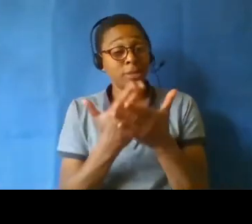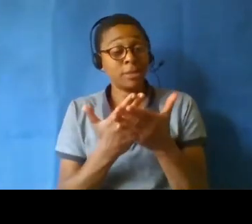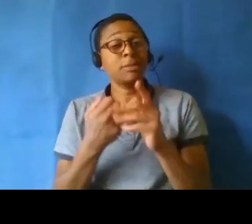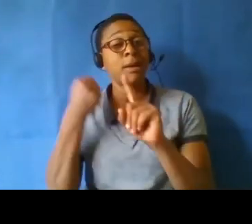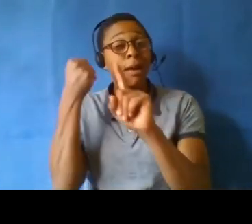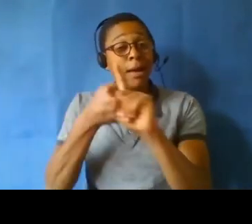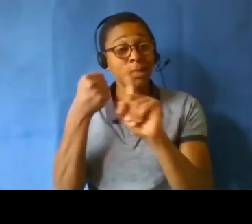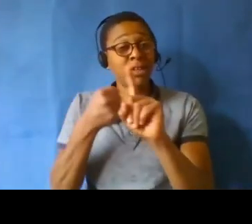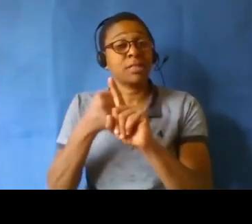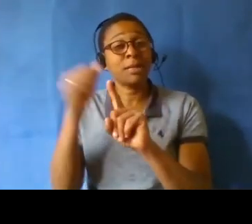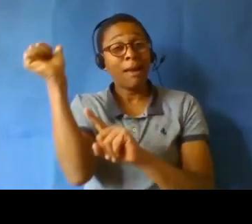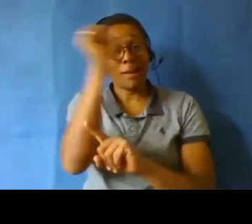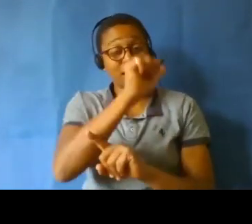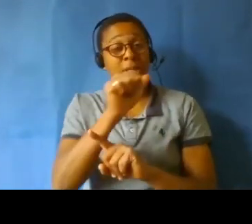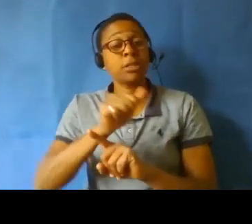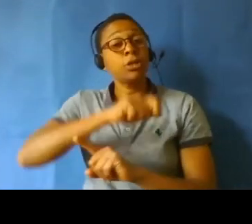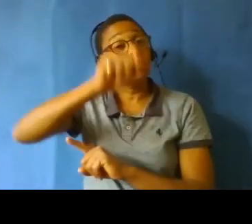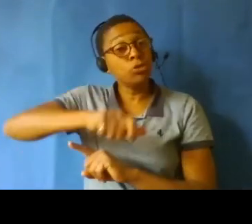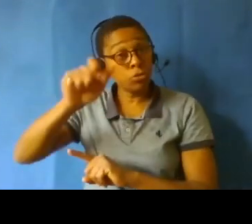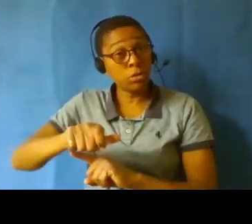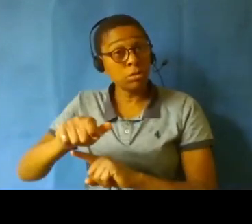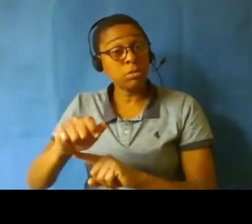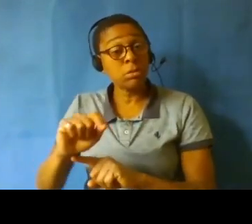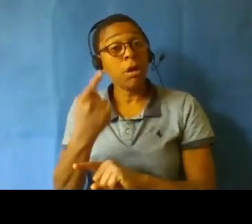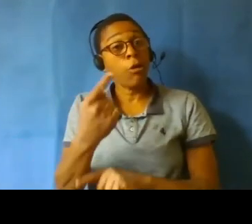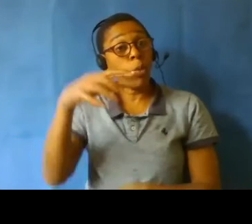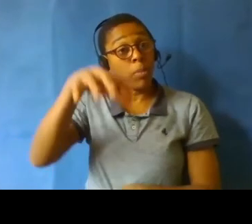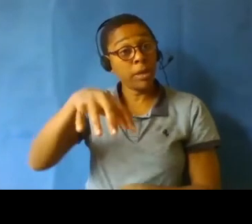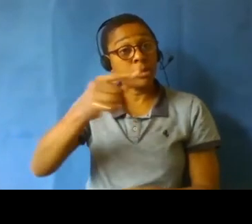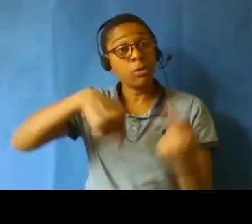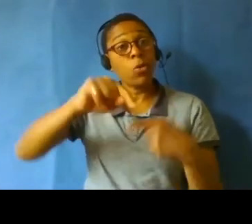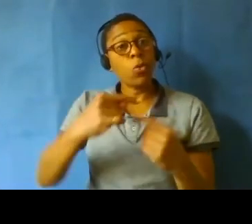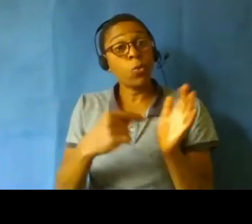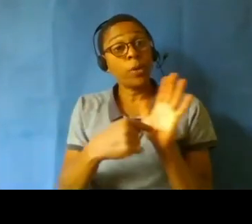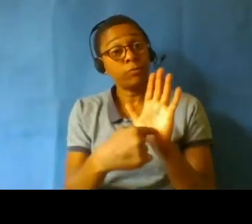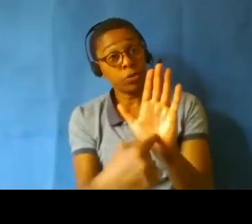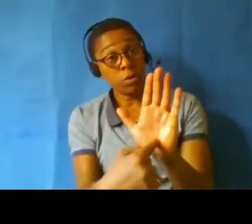disabled people together we have shown that some solutions to counteracting